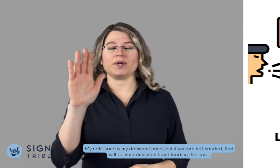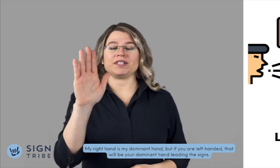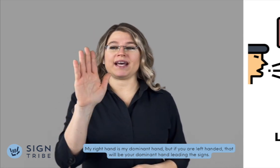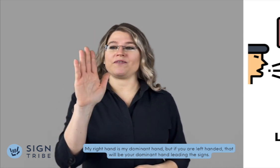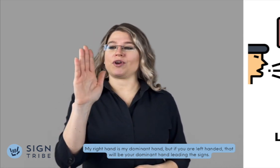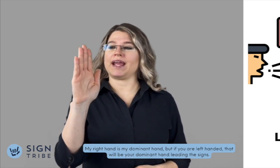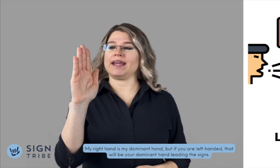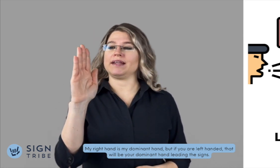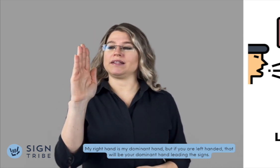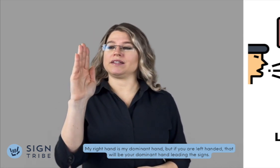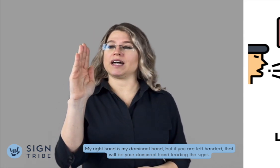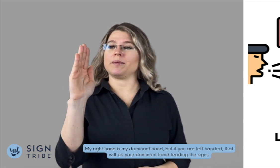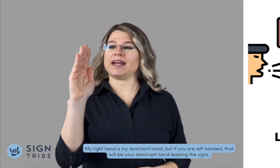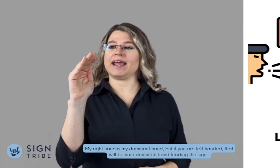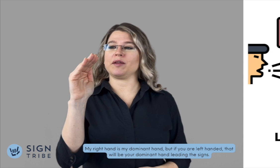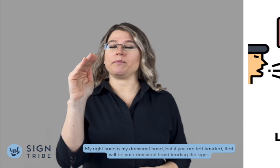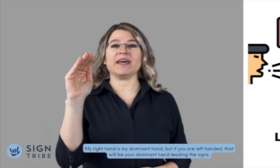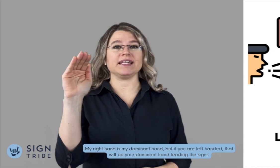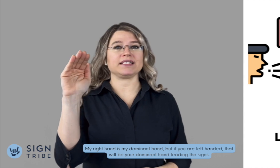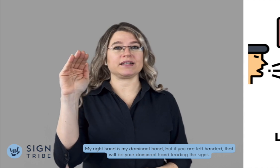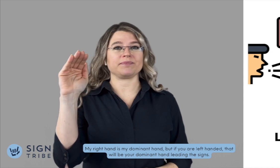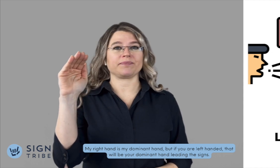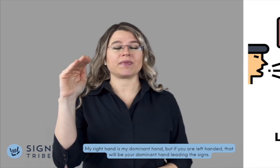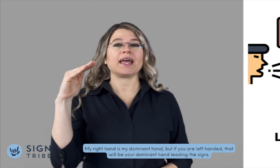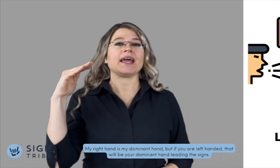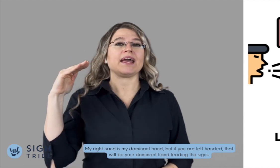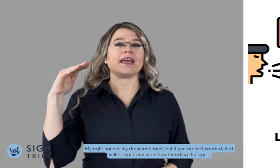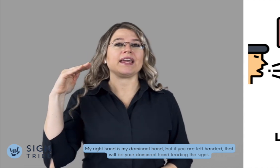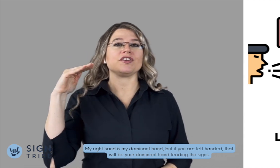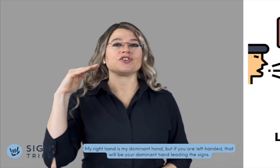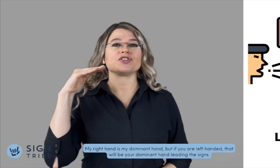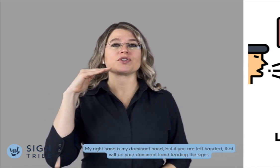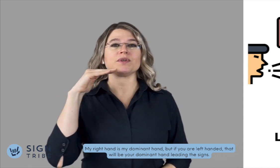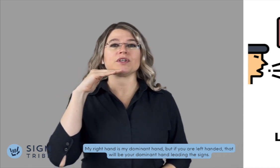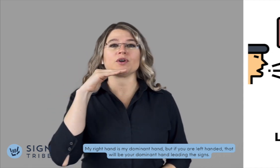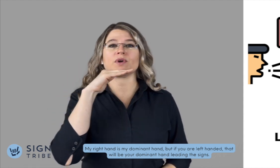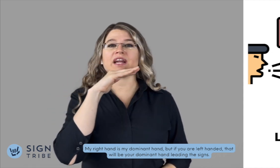to have your hand, dominant hand, bent and you're just going to go right here